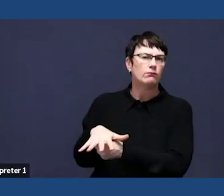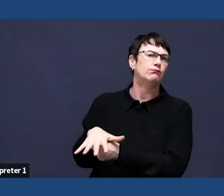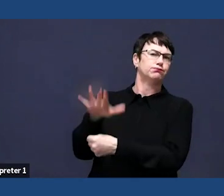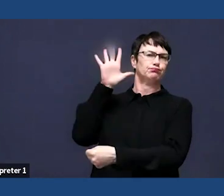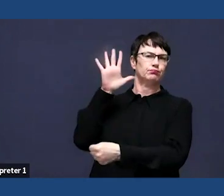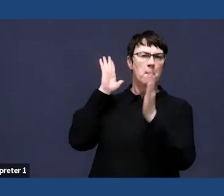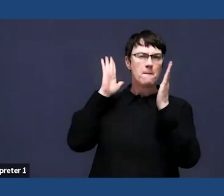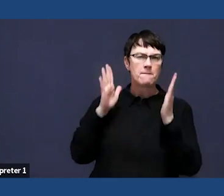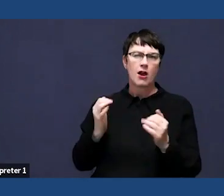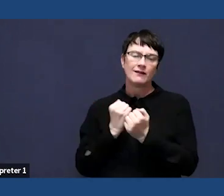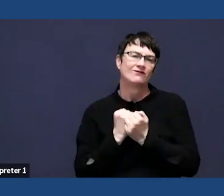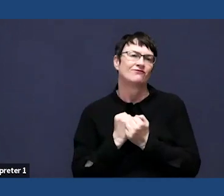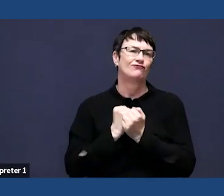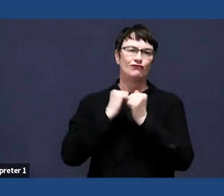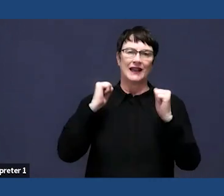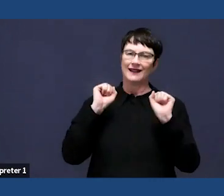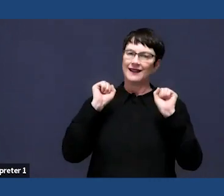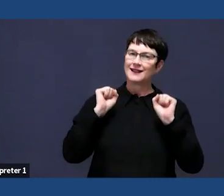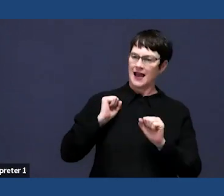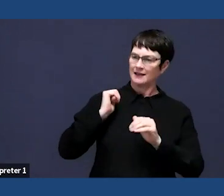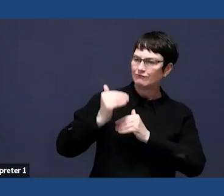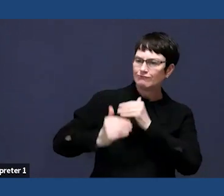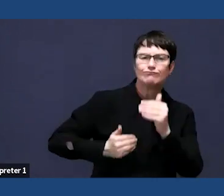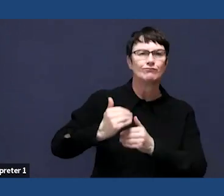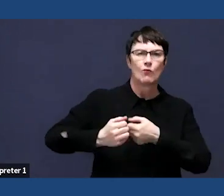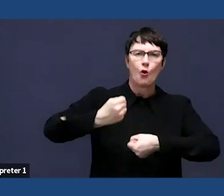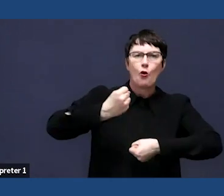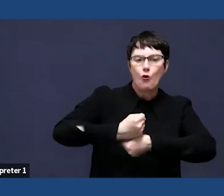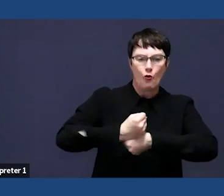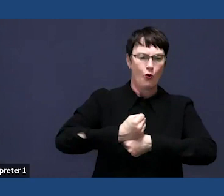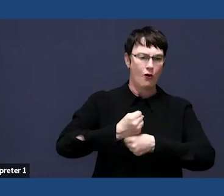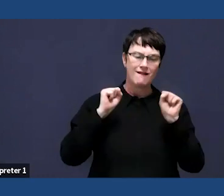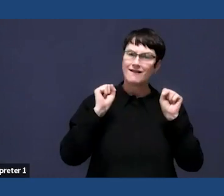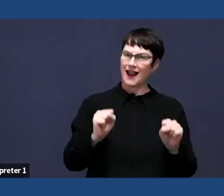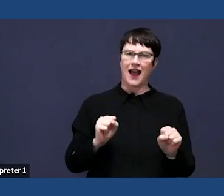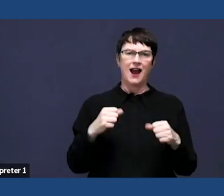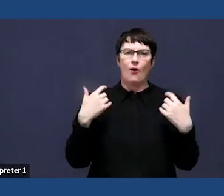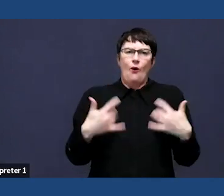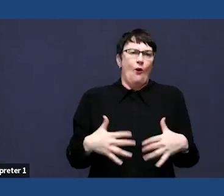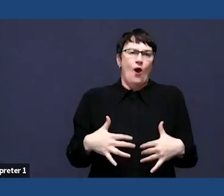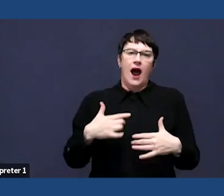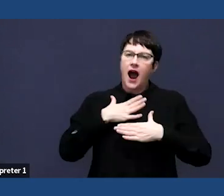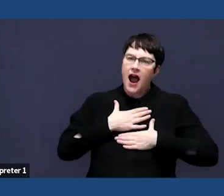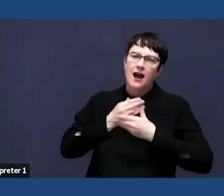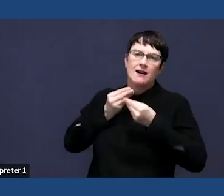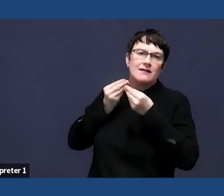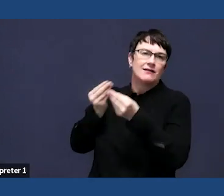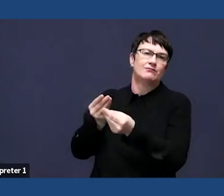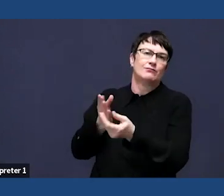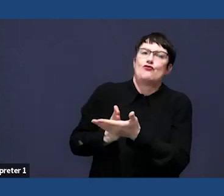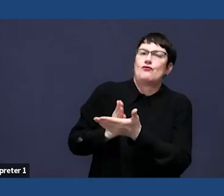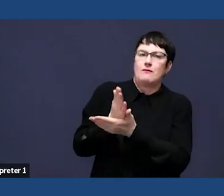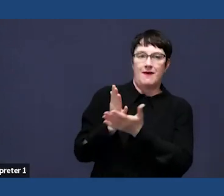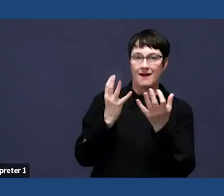And there is broad consensus on the scale and nature of the problems that older persons face.